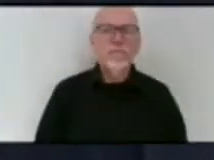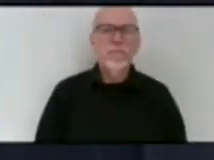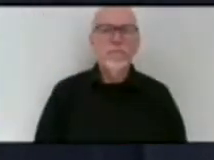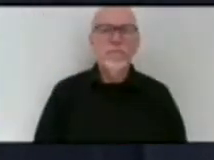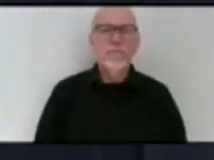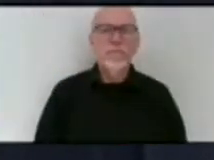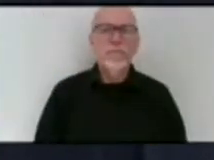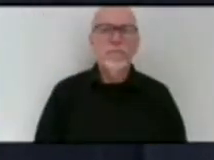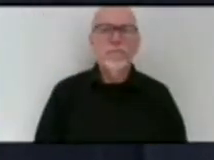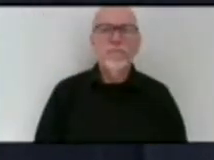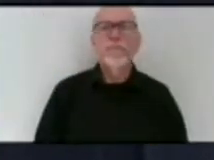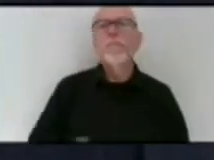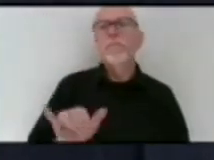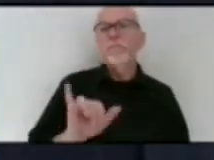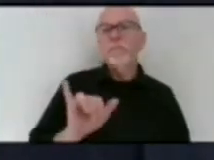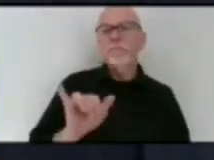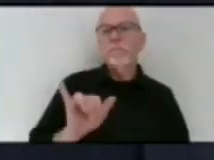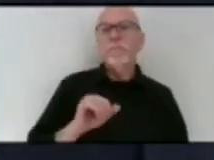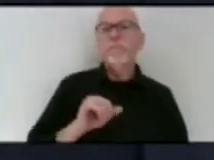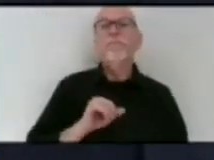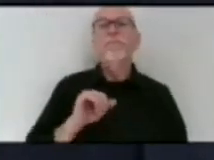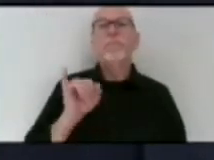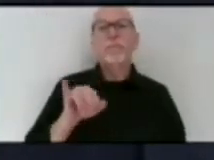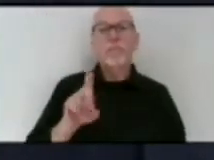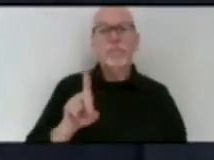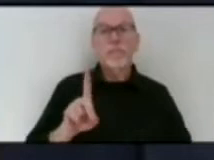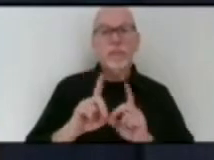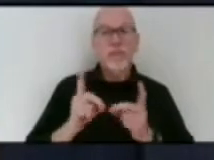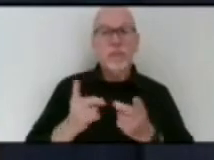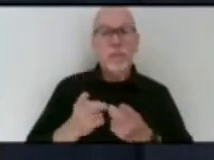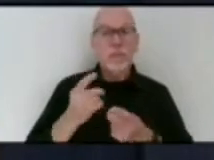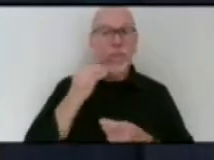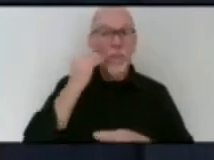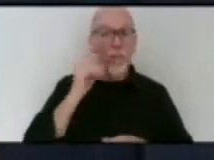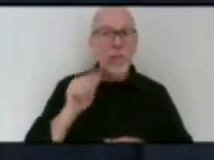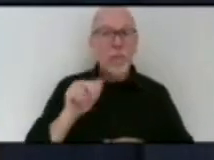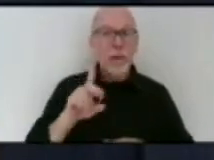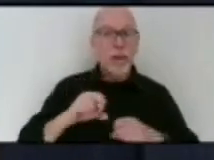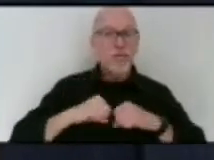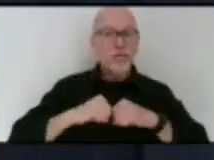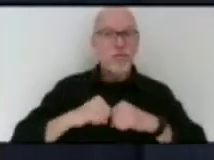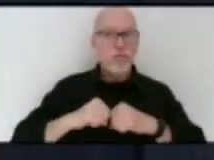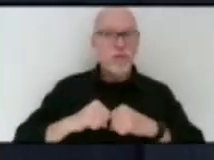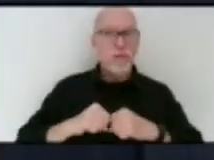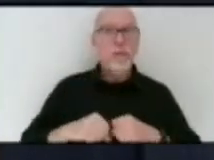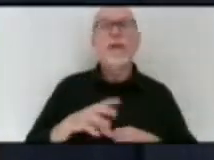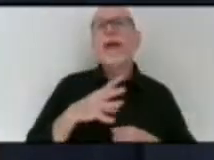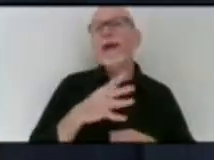Also, the Indiana Department of Homeland Security and the Alcohol and